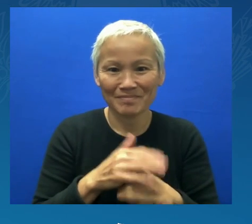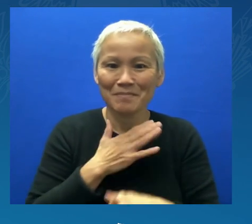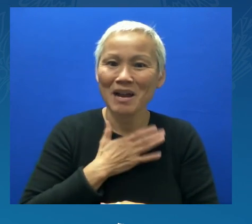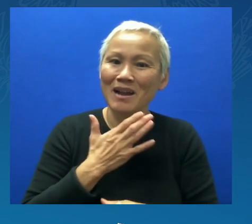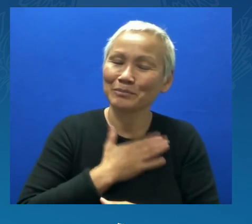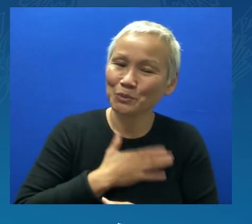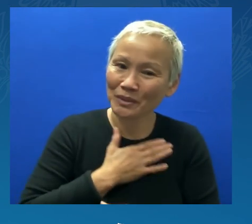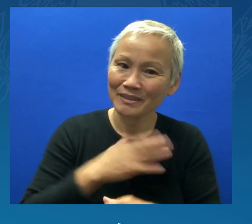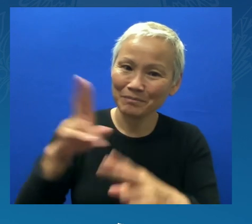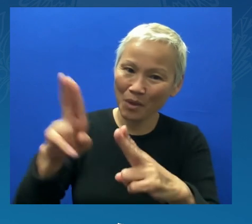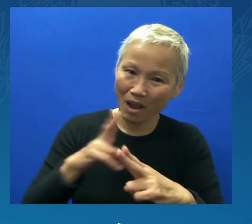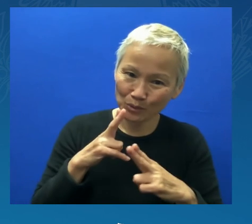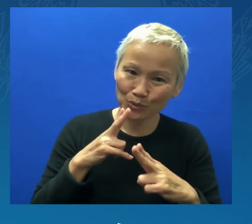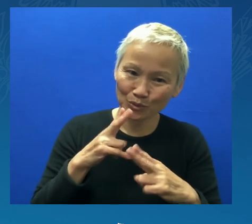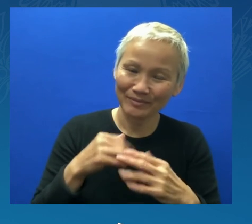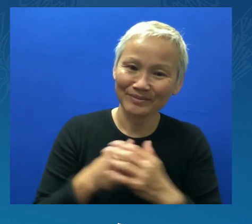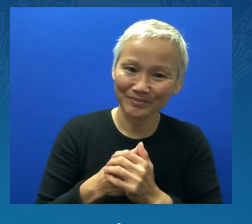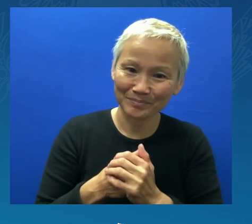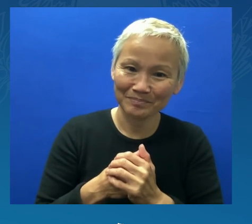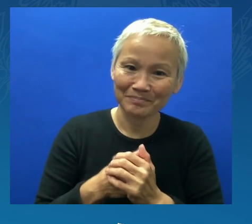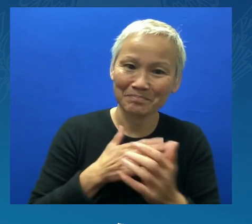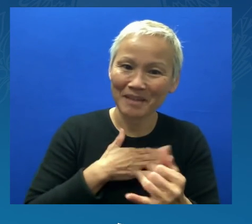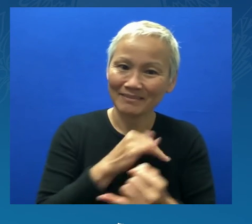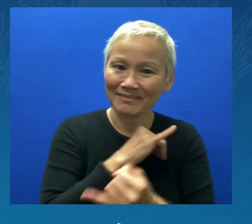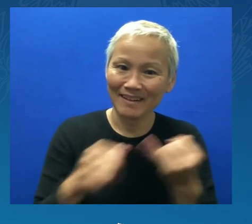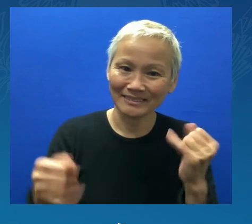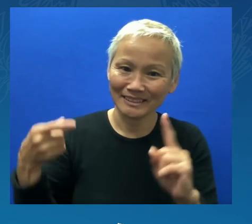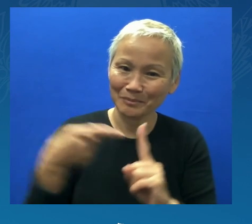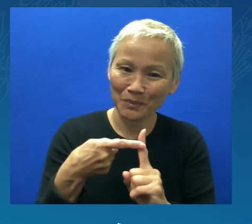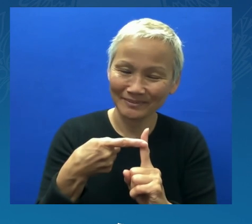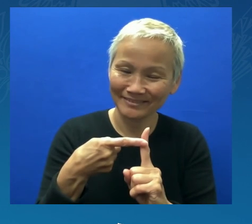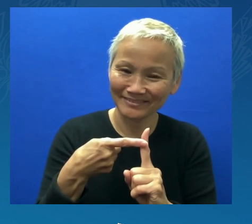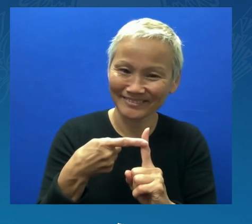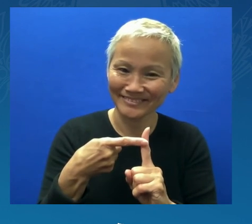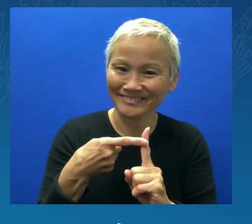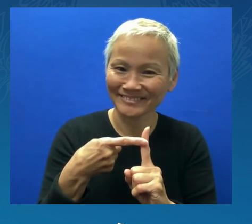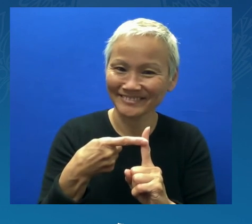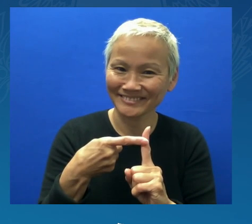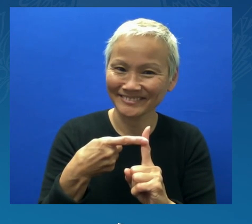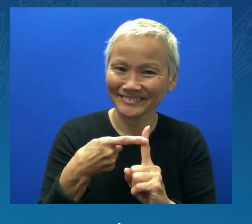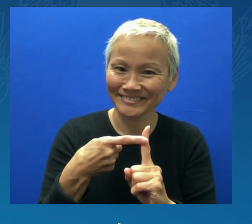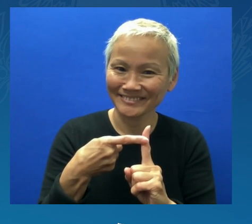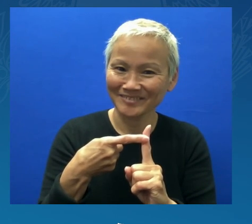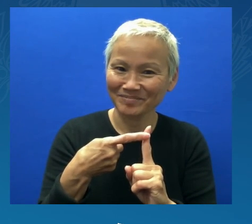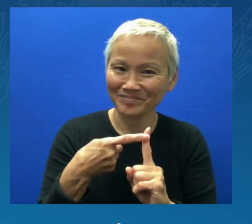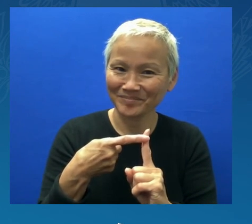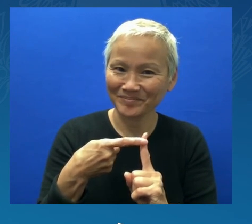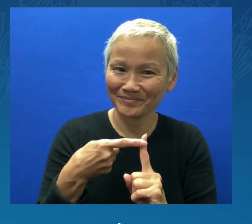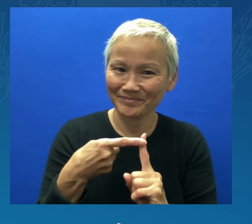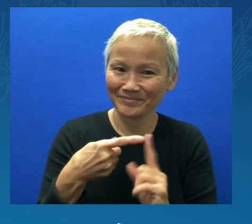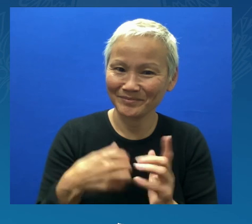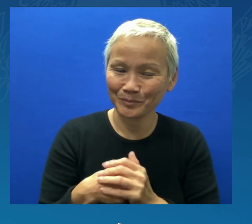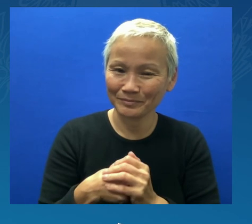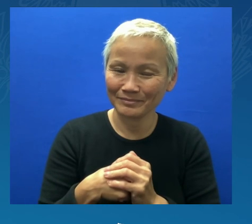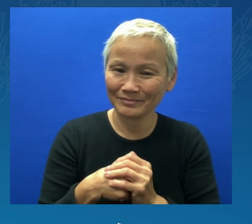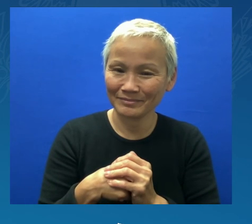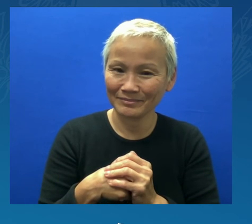I guess my last point would be this: It is two points.